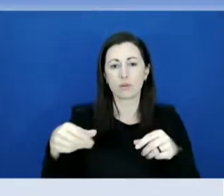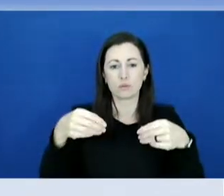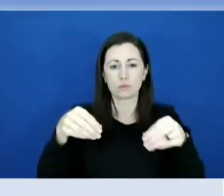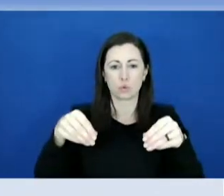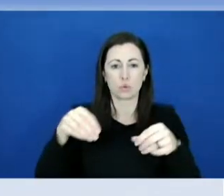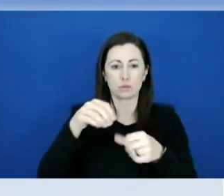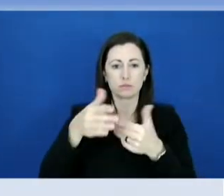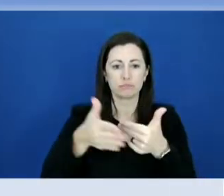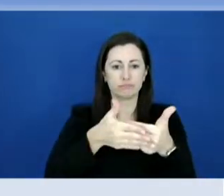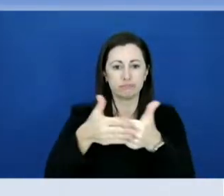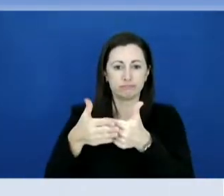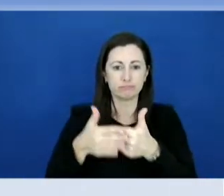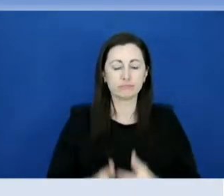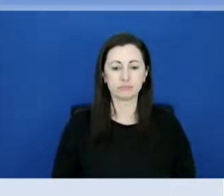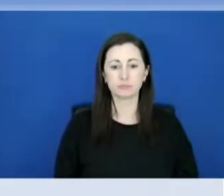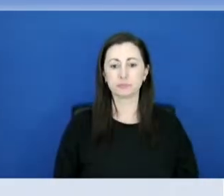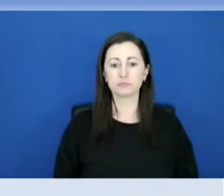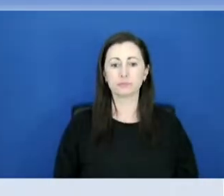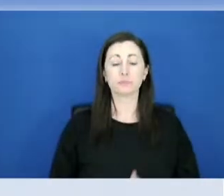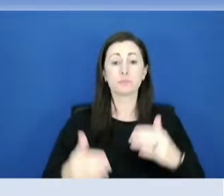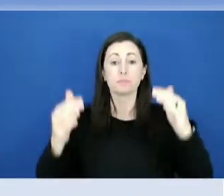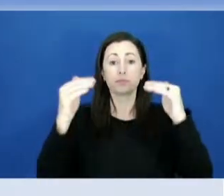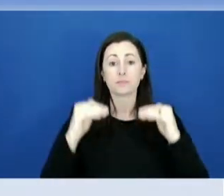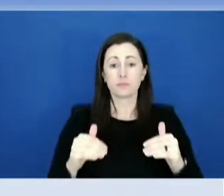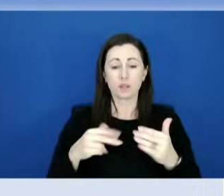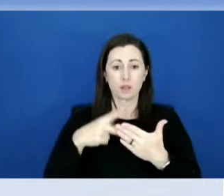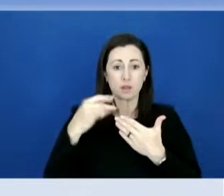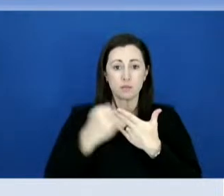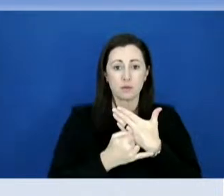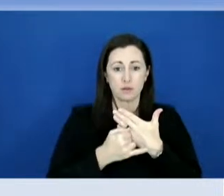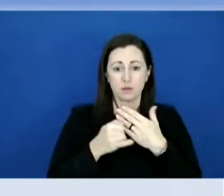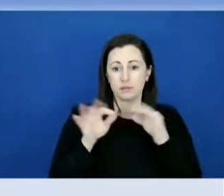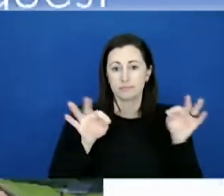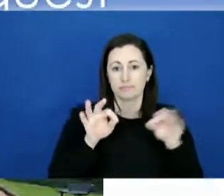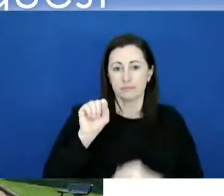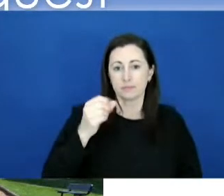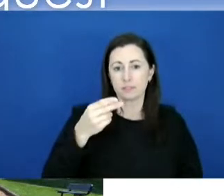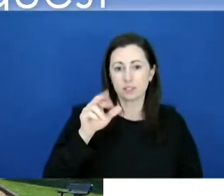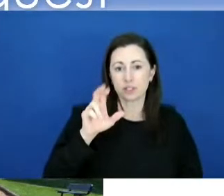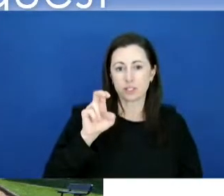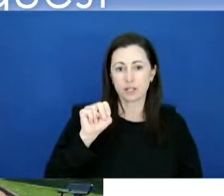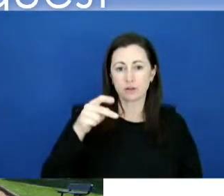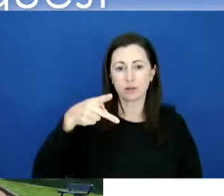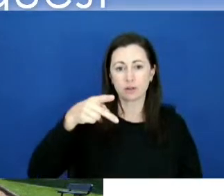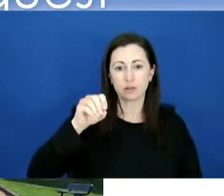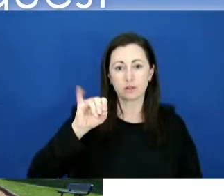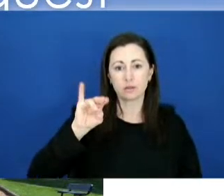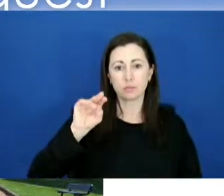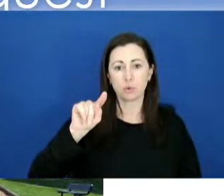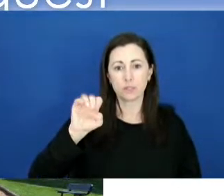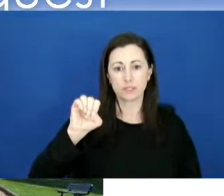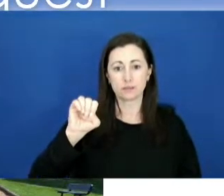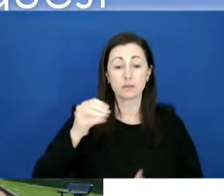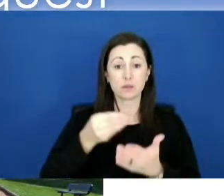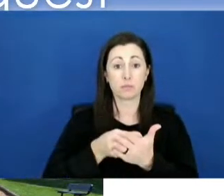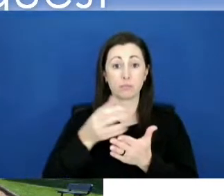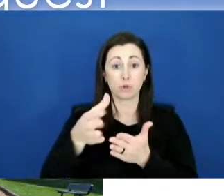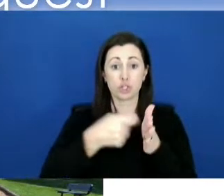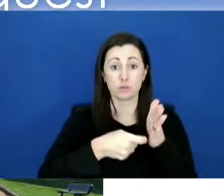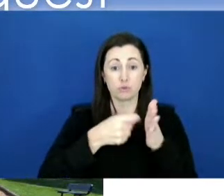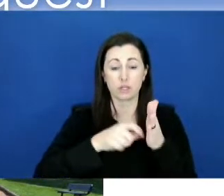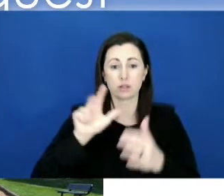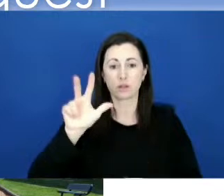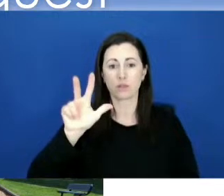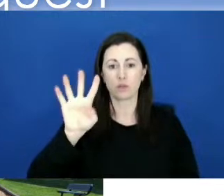OF ADDITIONAL STORES THAT ARE IN